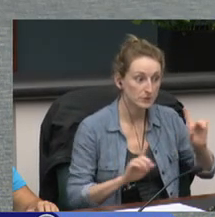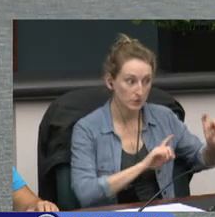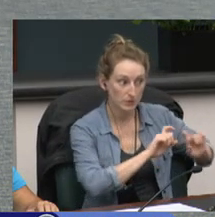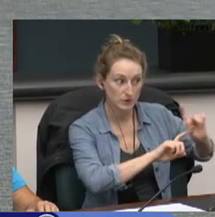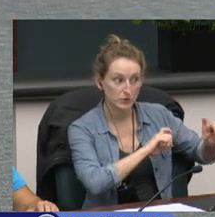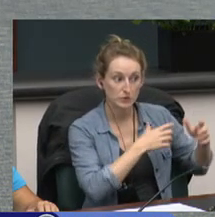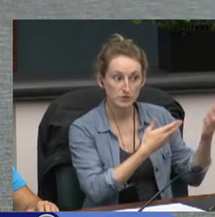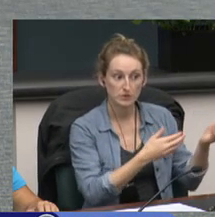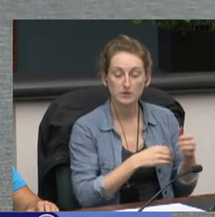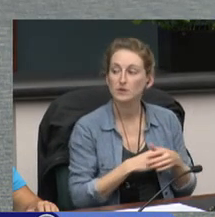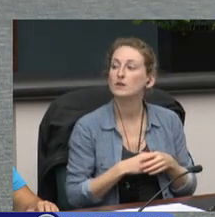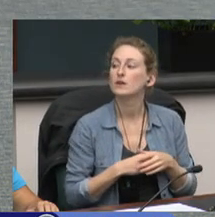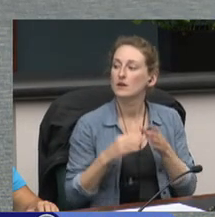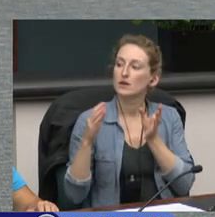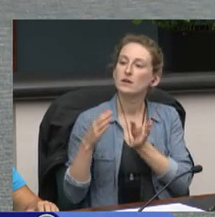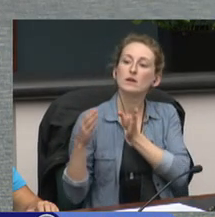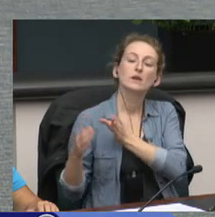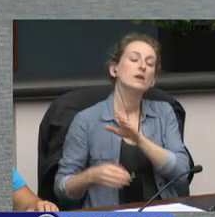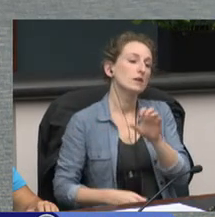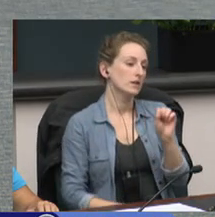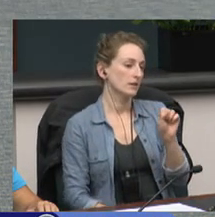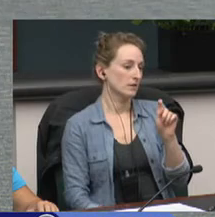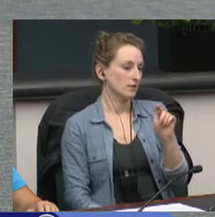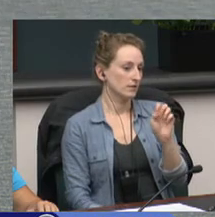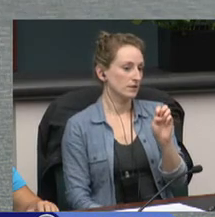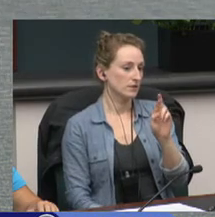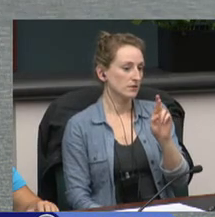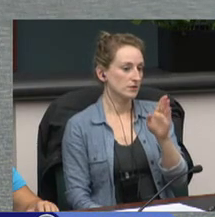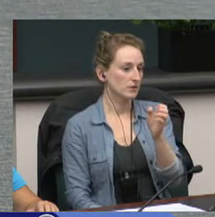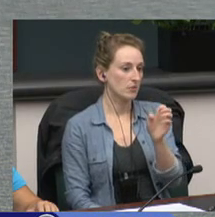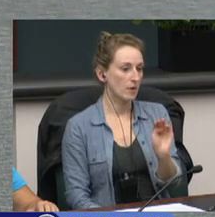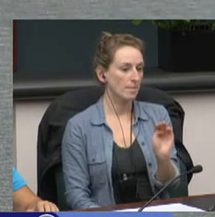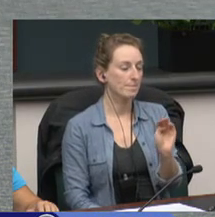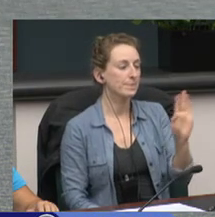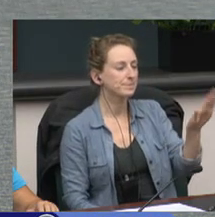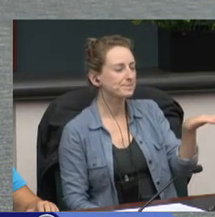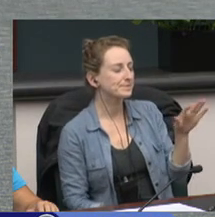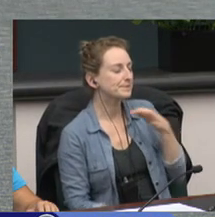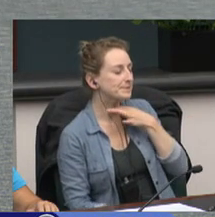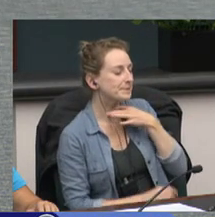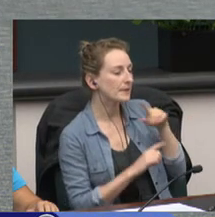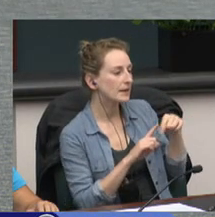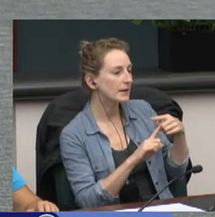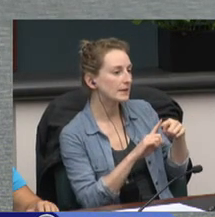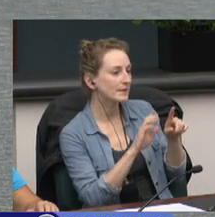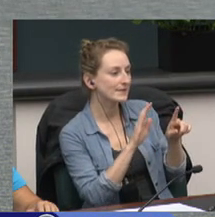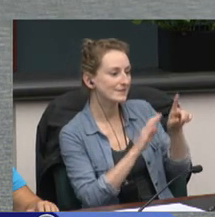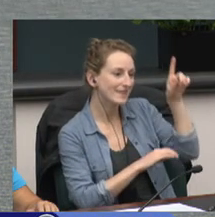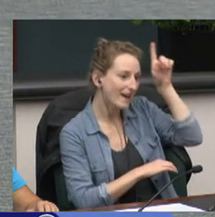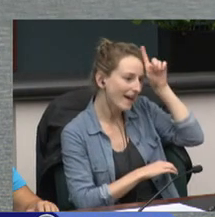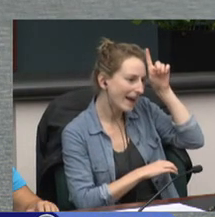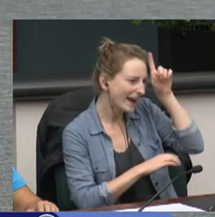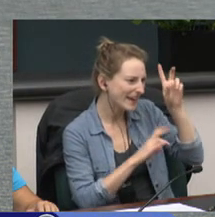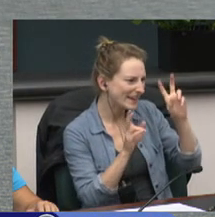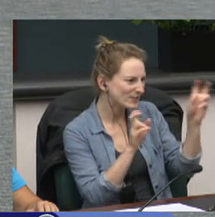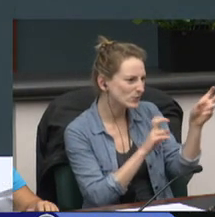Bowman the height issue that you just talked about I think you said there's a